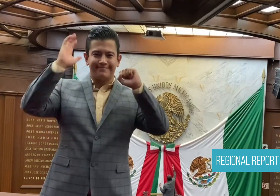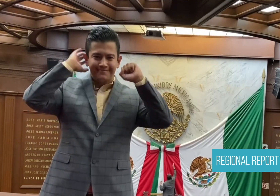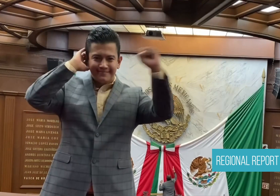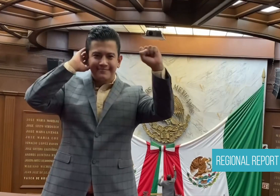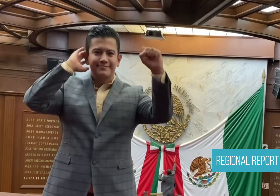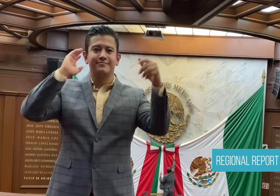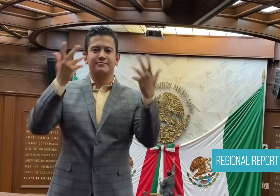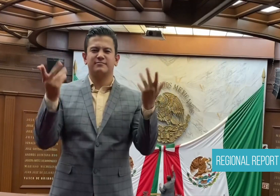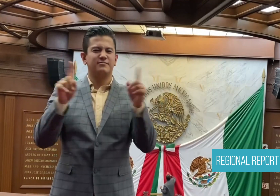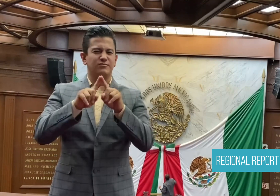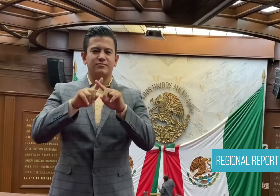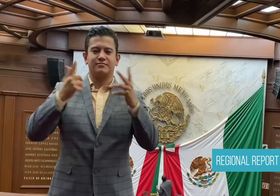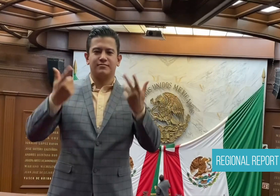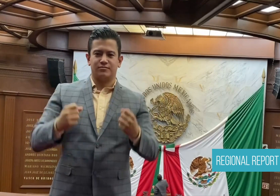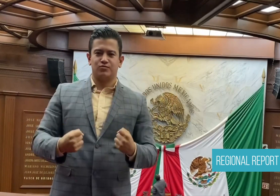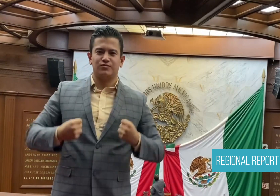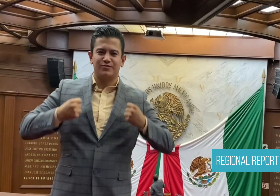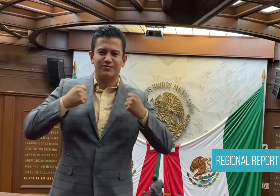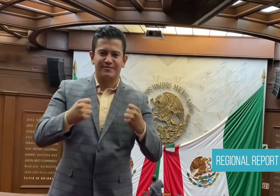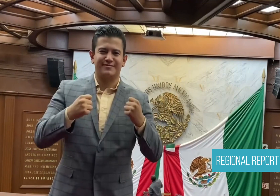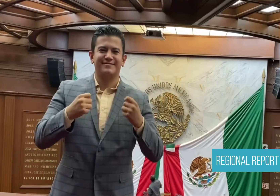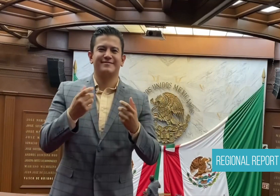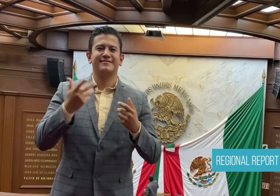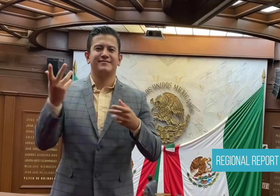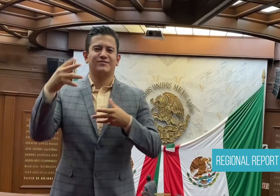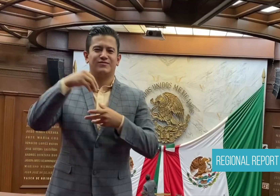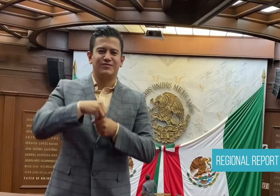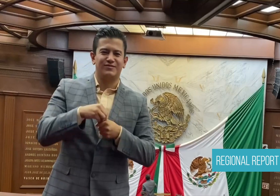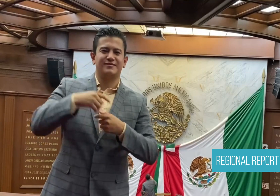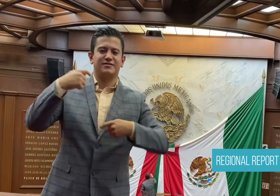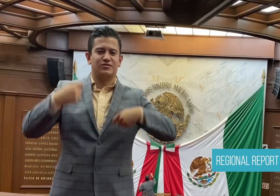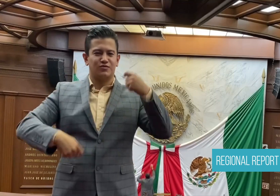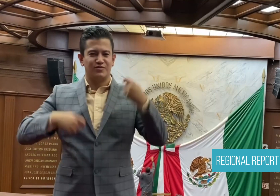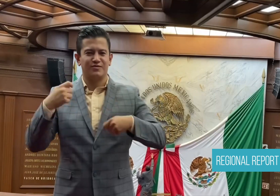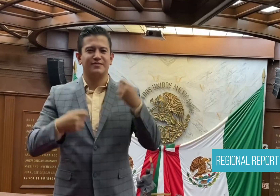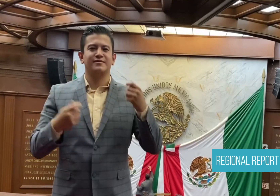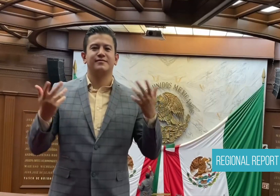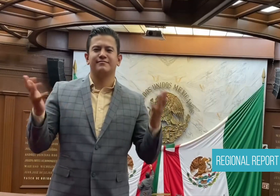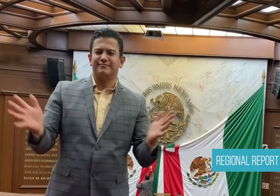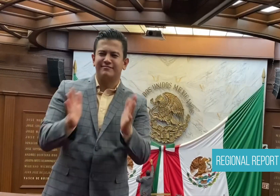(Deaf Forces) movement and after that I decided